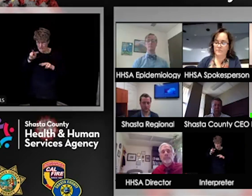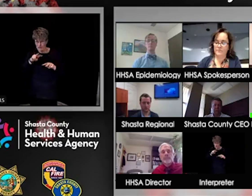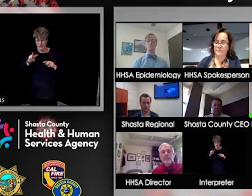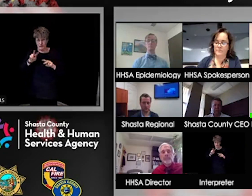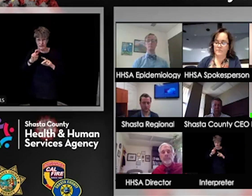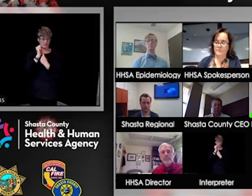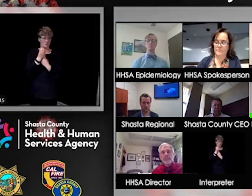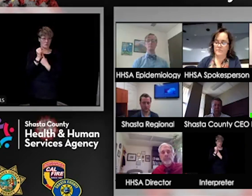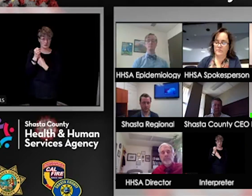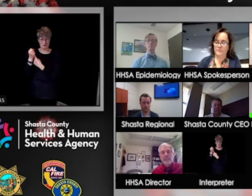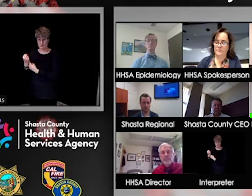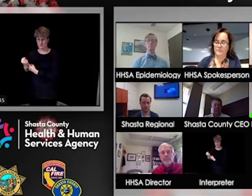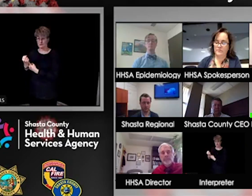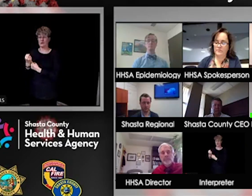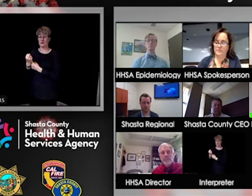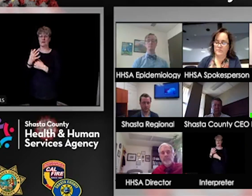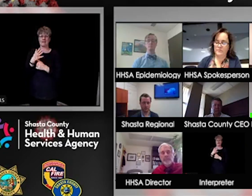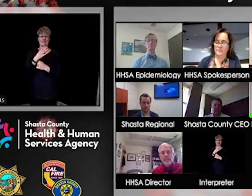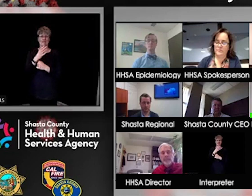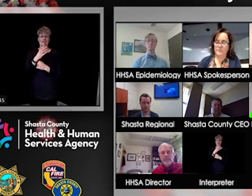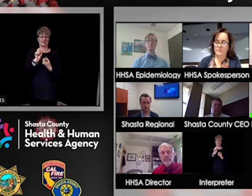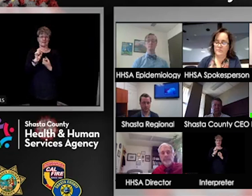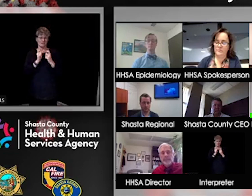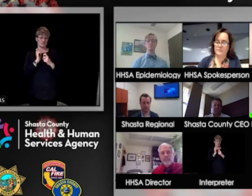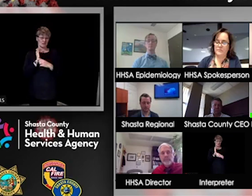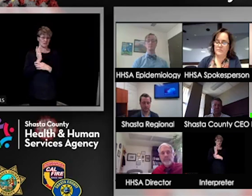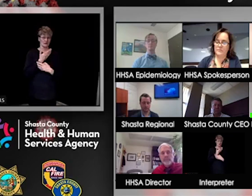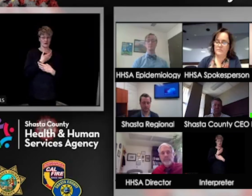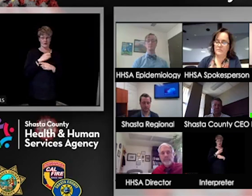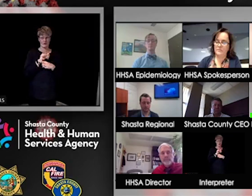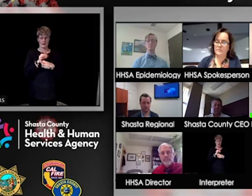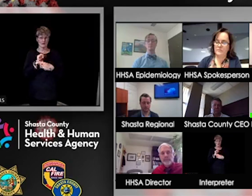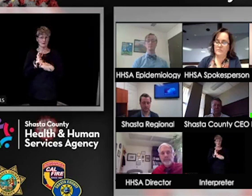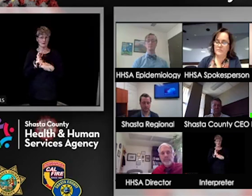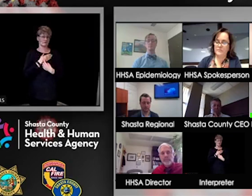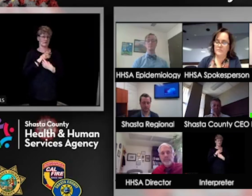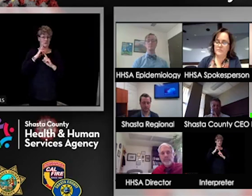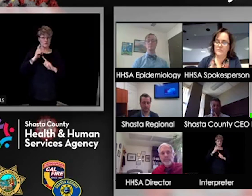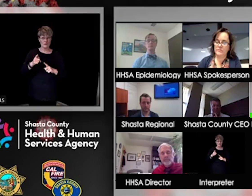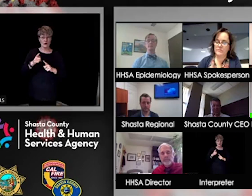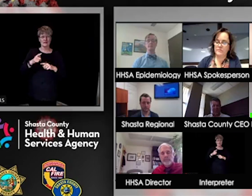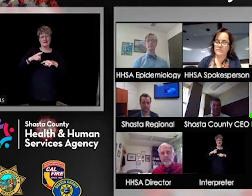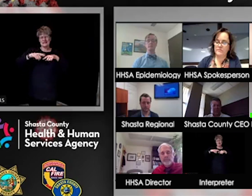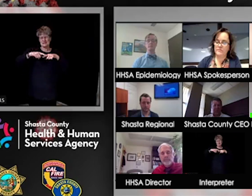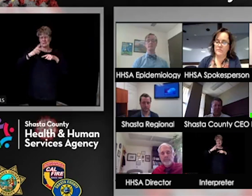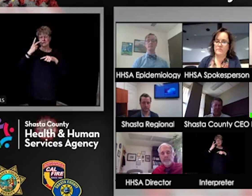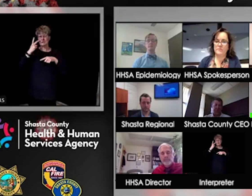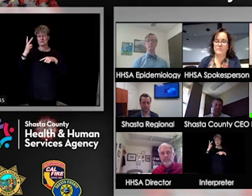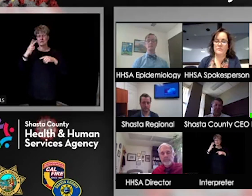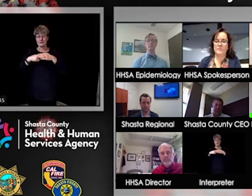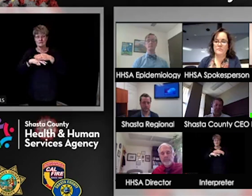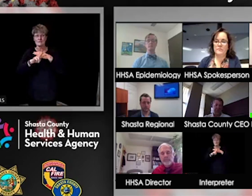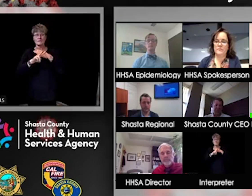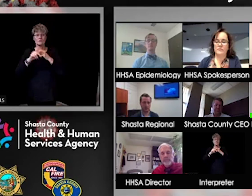depending on what this looks like over the coming weeks to months. So, we need to remember